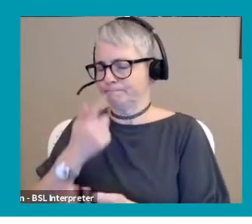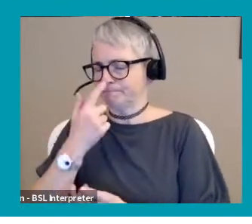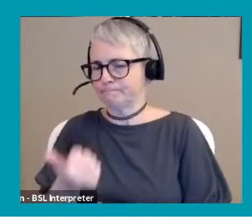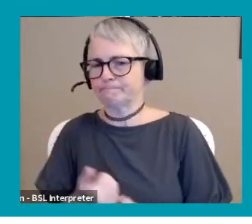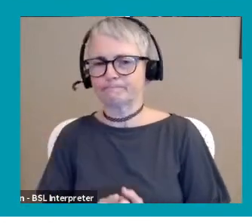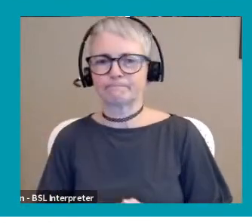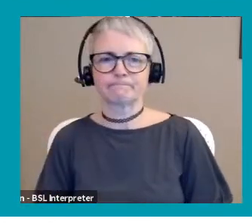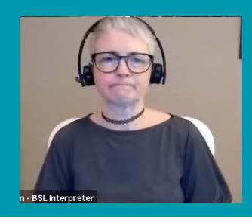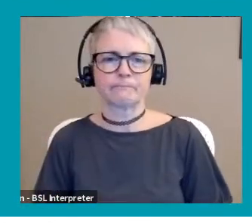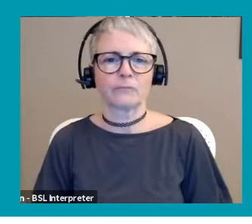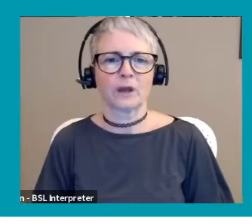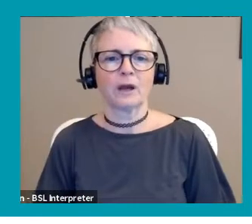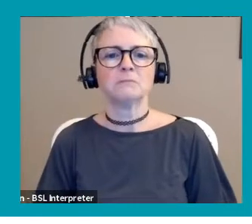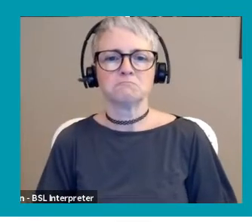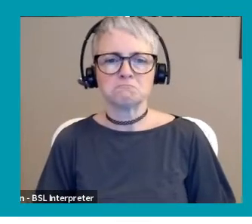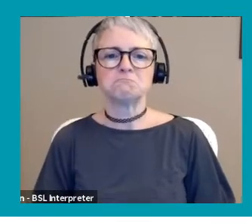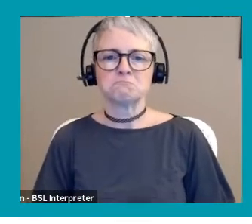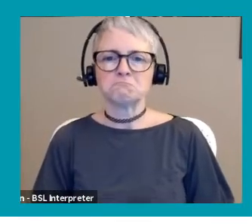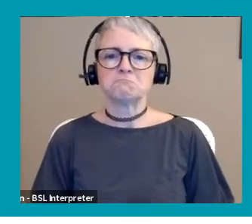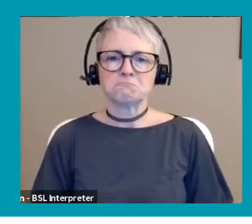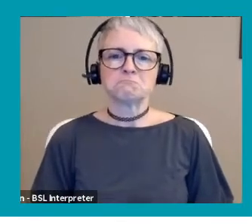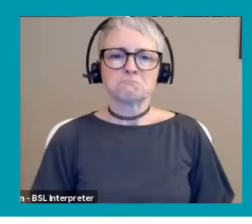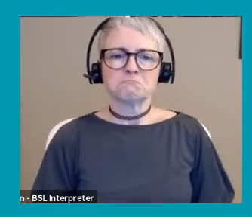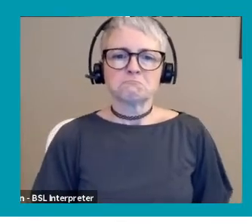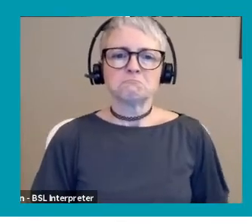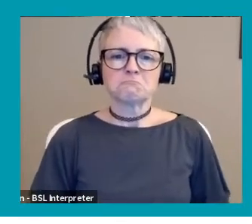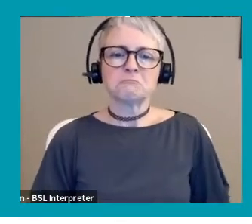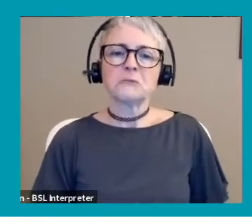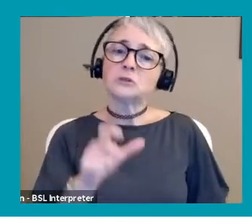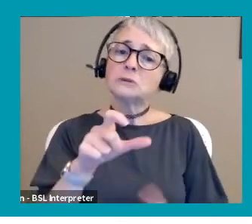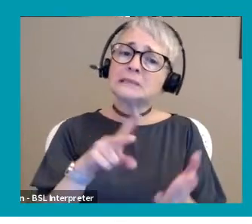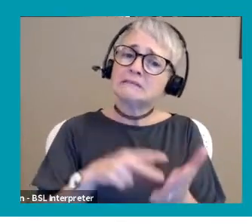So nobody said they have trouble working out how to write CVs and cover letters that's good.